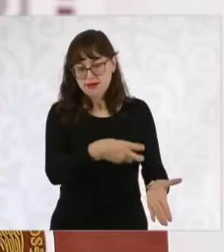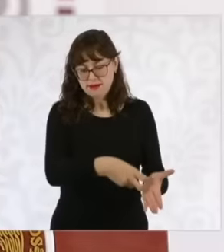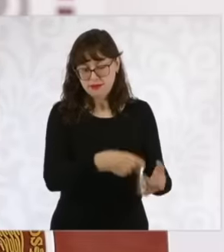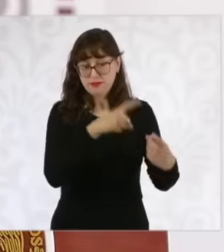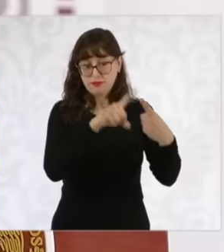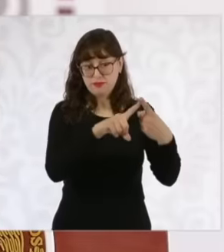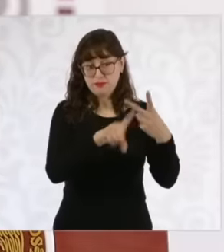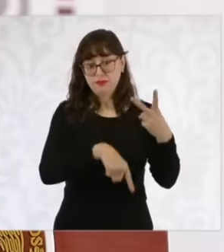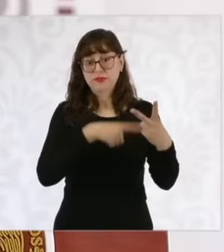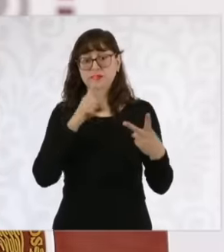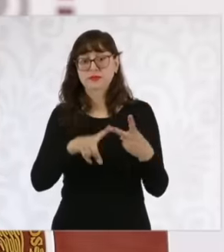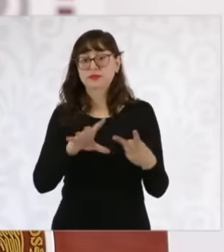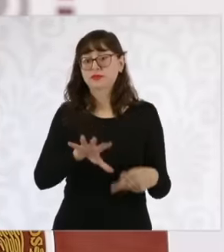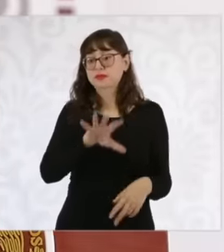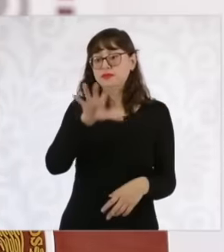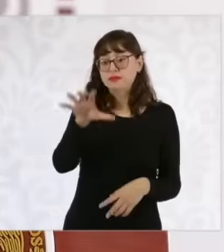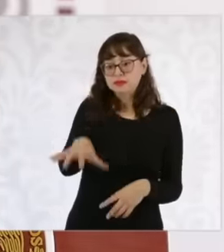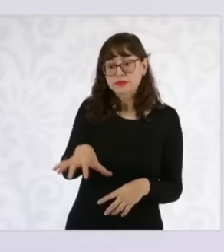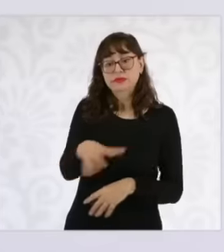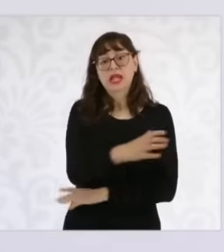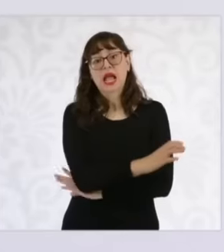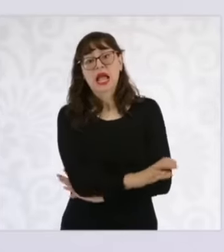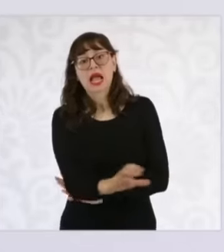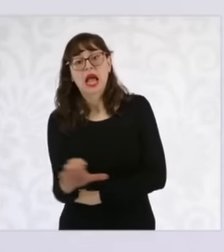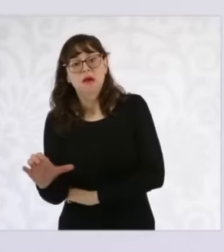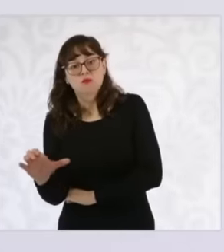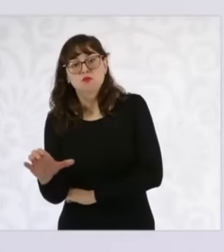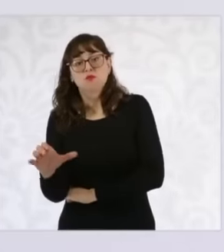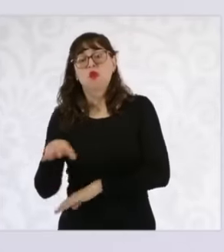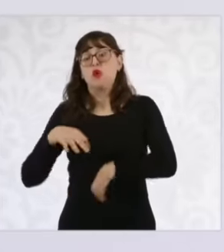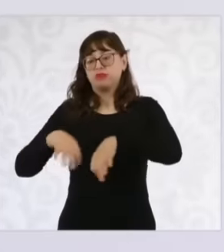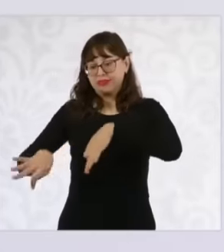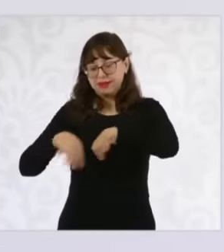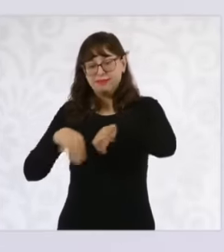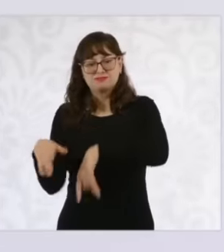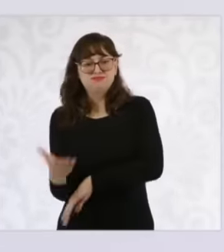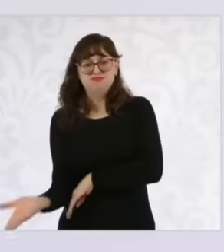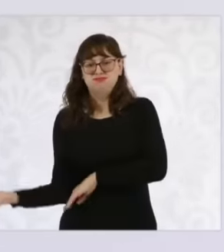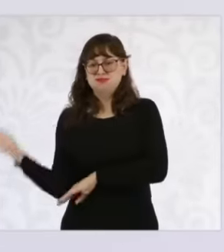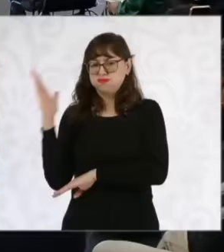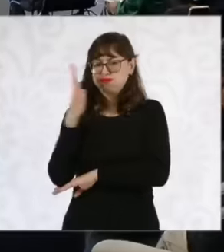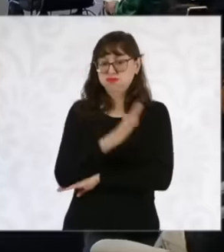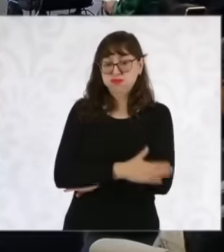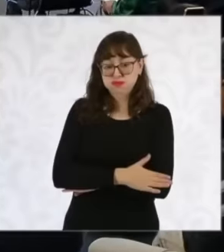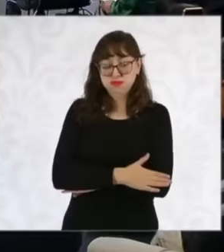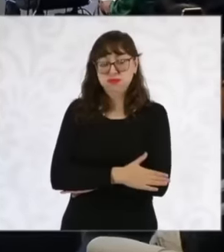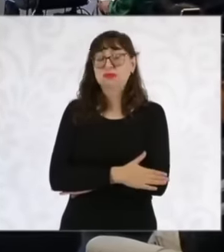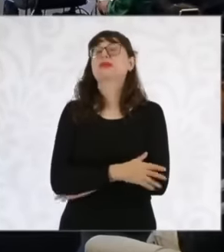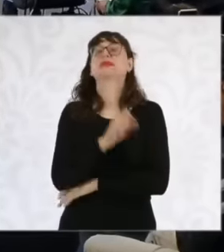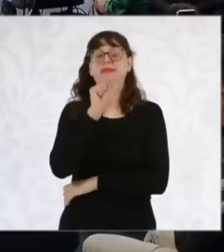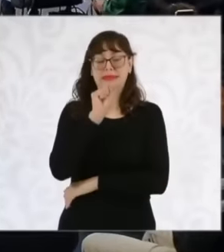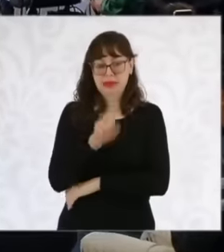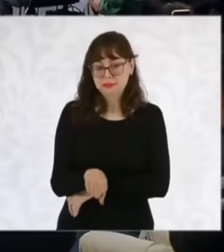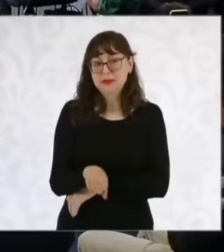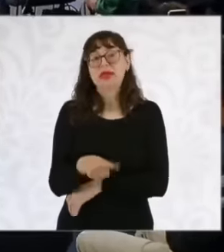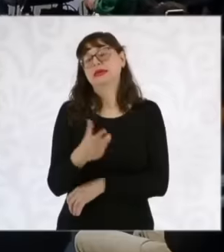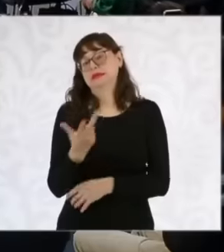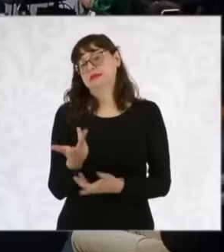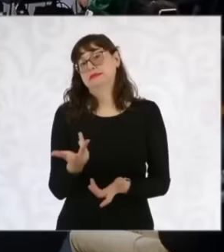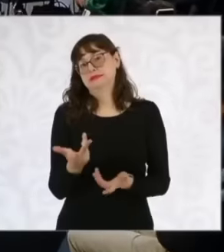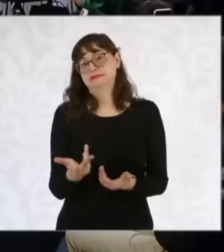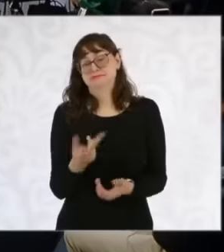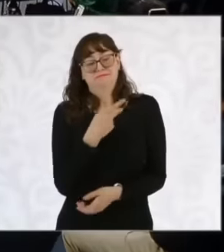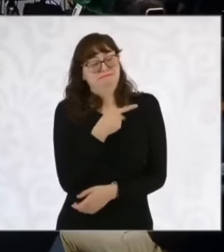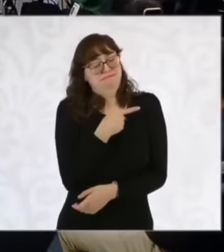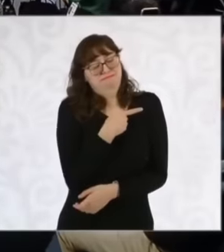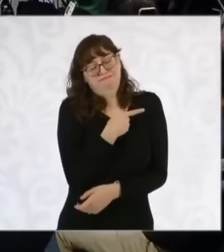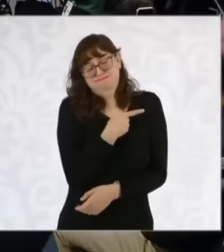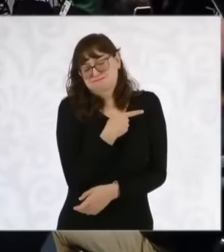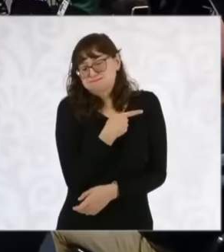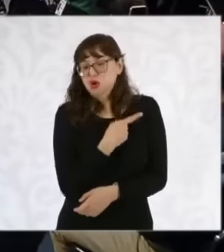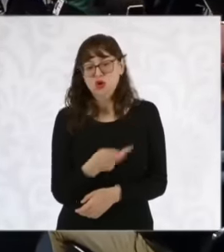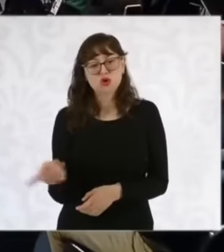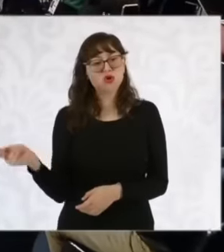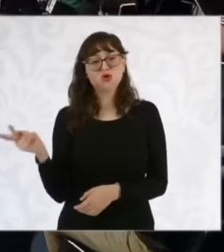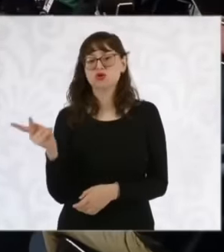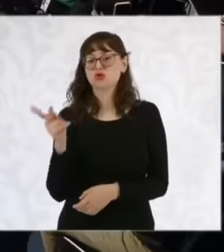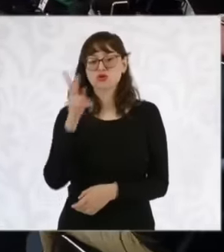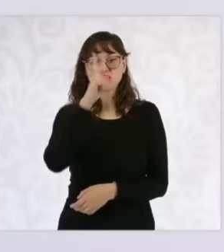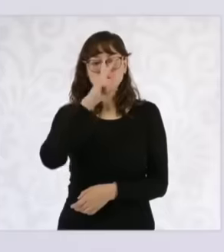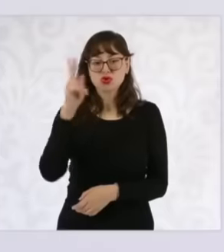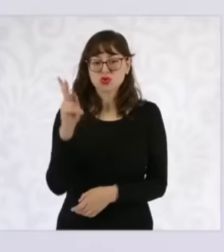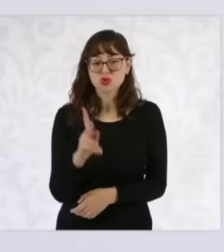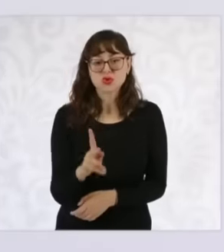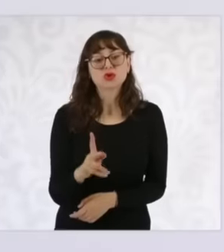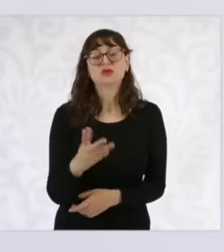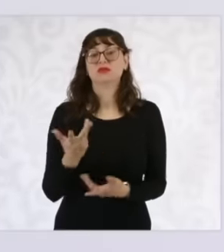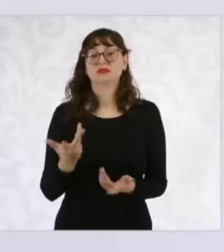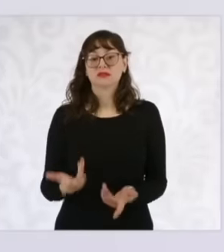They are the agricultural laborers who are perhaps the poorest in the country. They are complete families